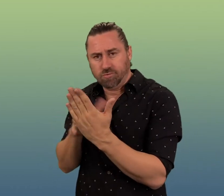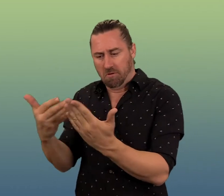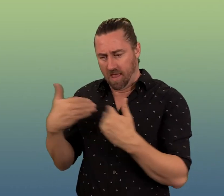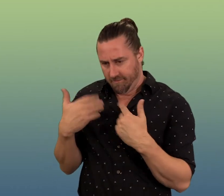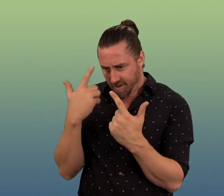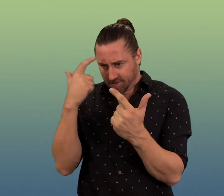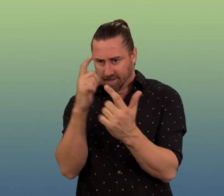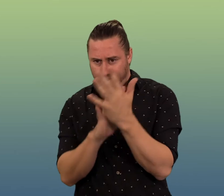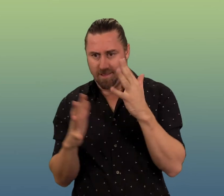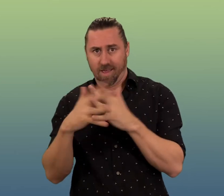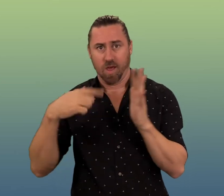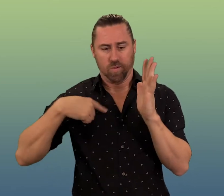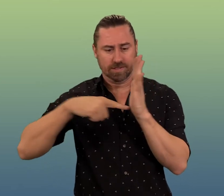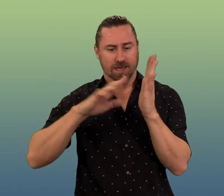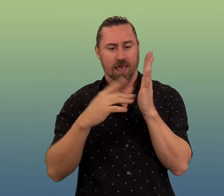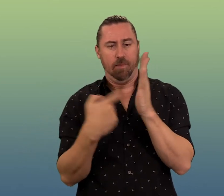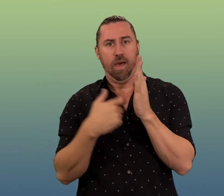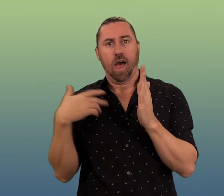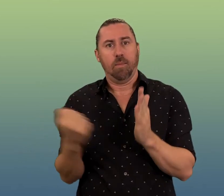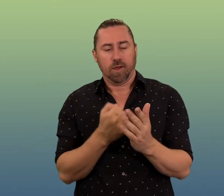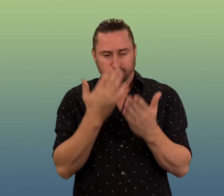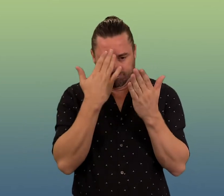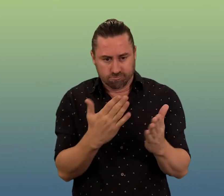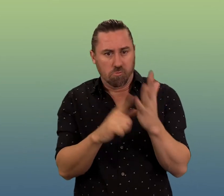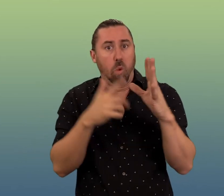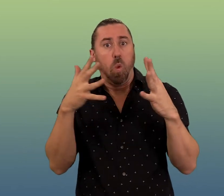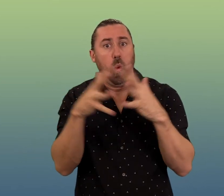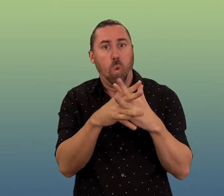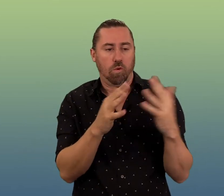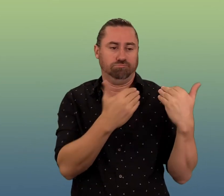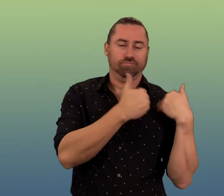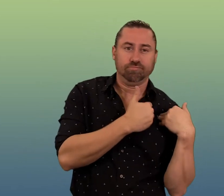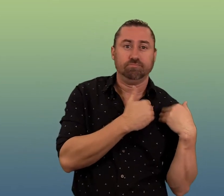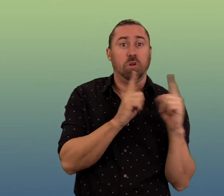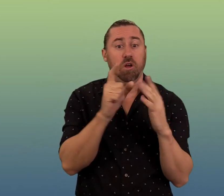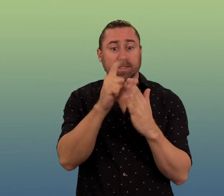guidance on how TMR can meet legal obligations e.g.